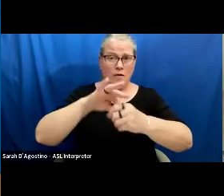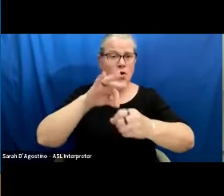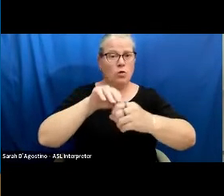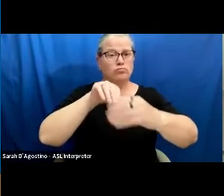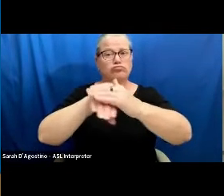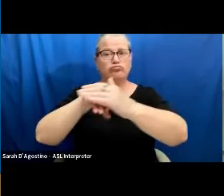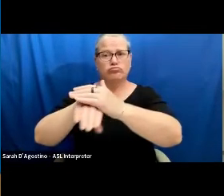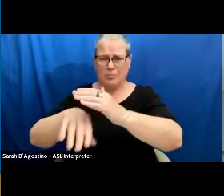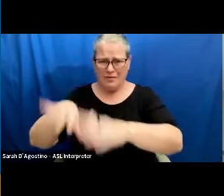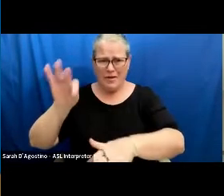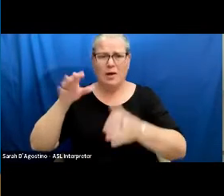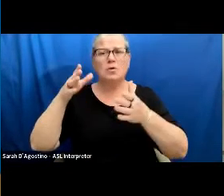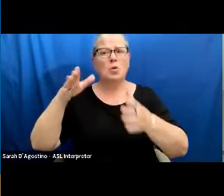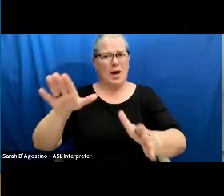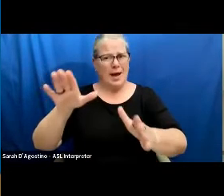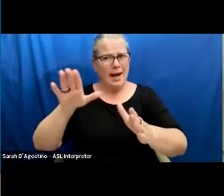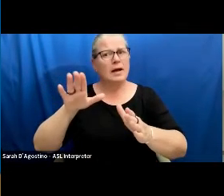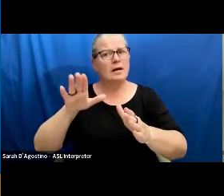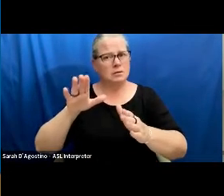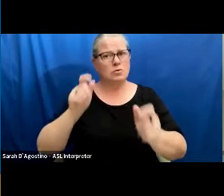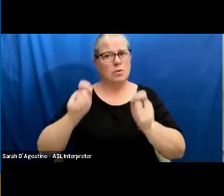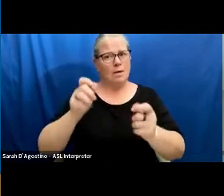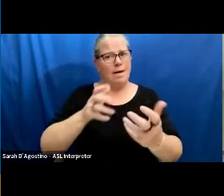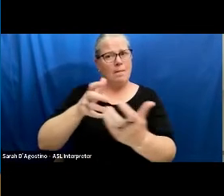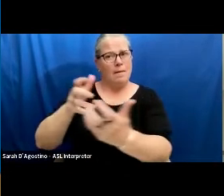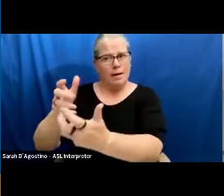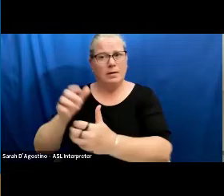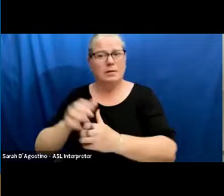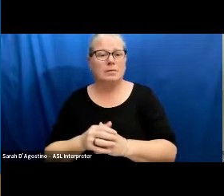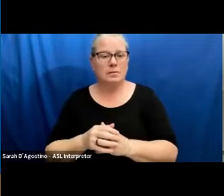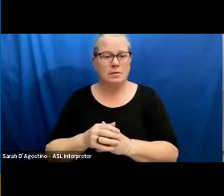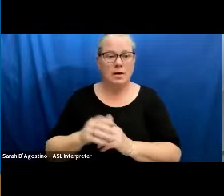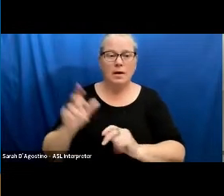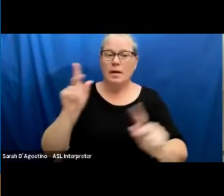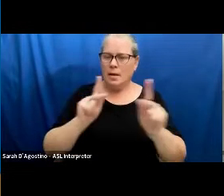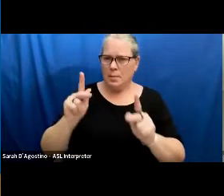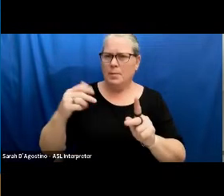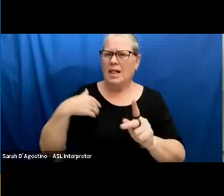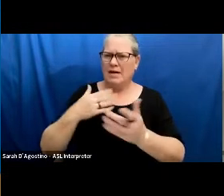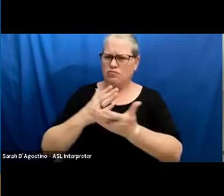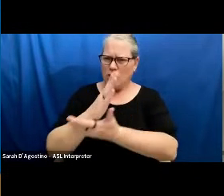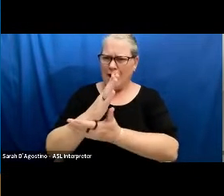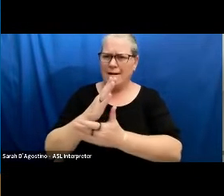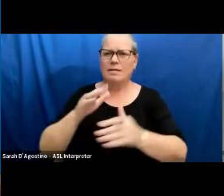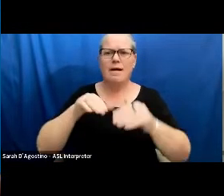has the right to equal access and what the voting rights laws do is create a level playing field